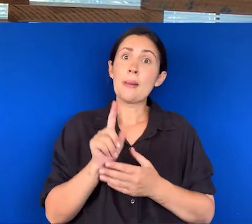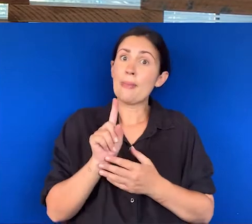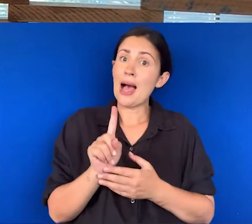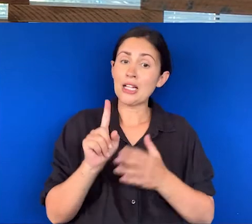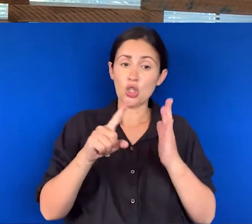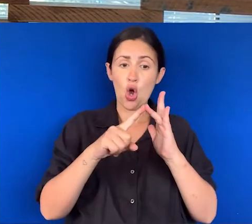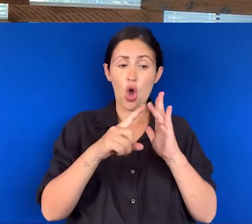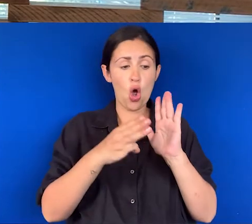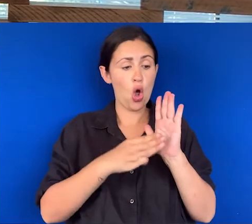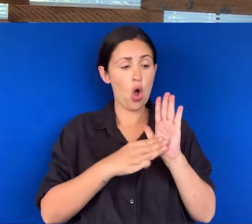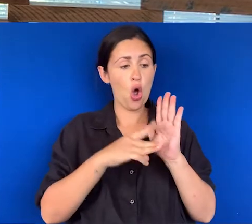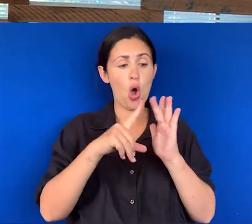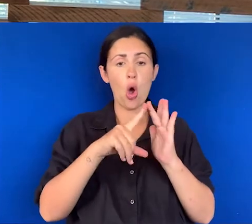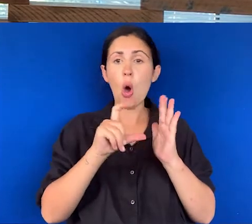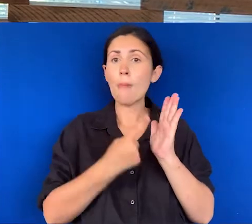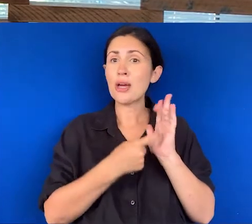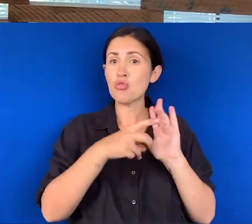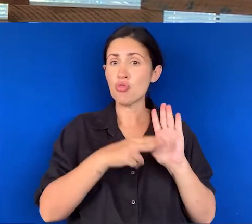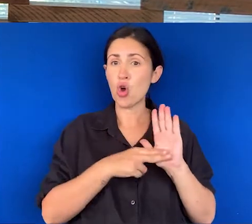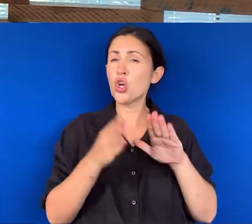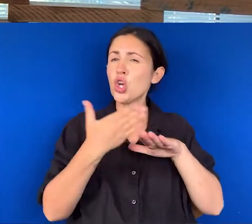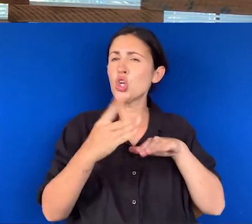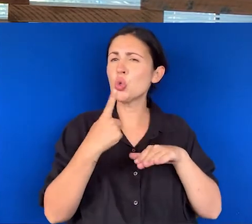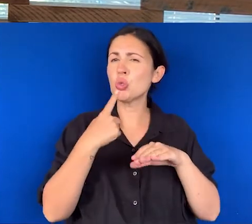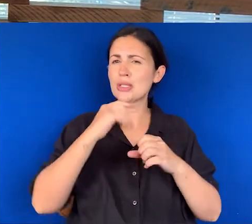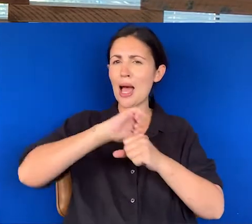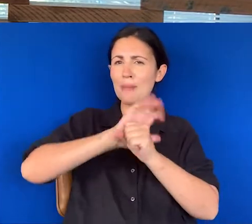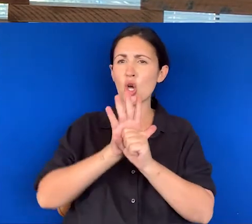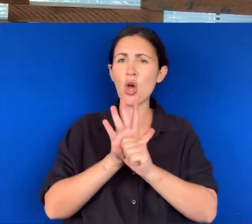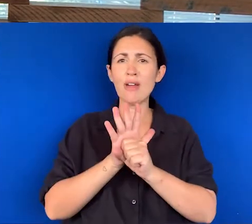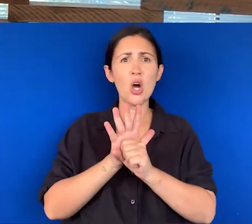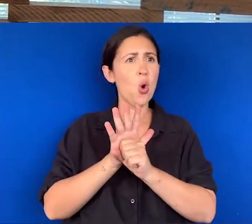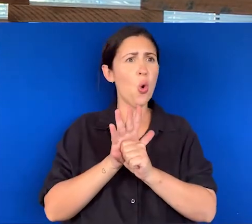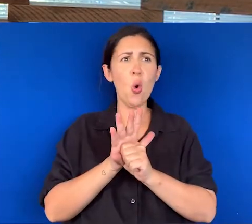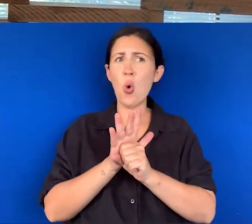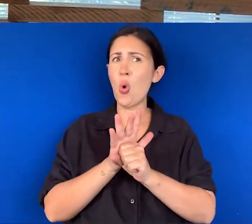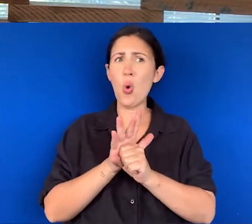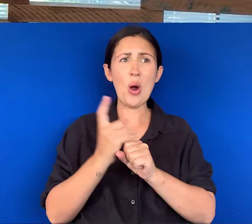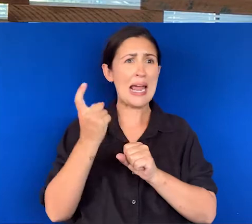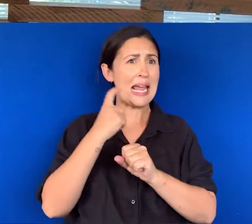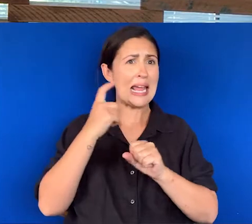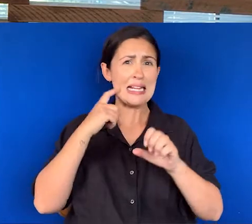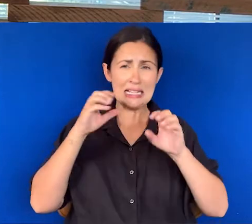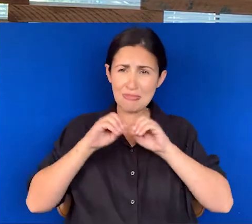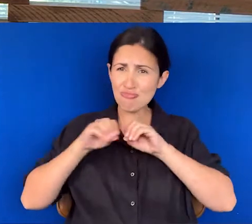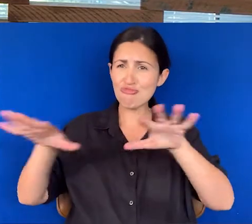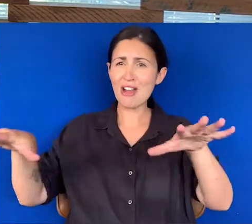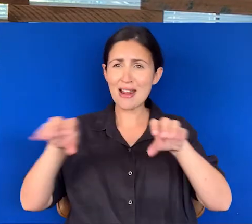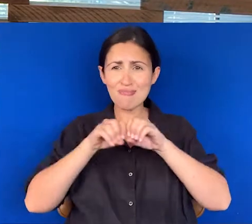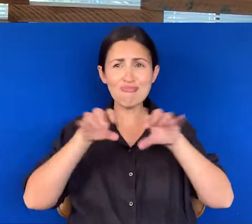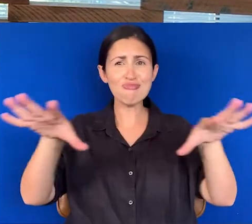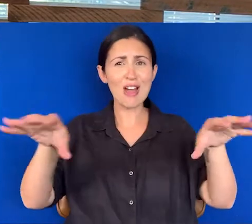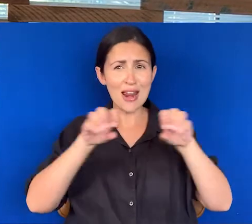this Omicron variant, this new variant we are seeing, it is extremely easily transmitted between people.